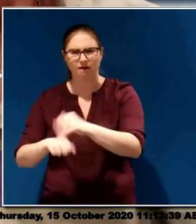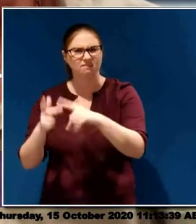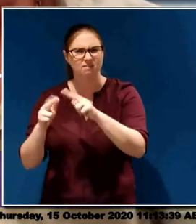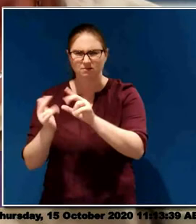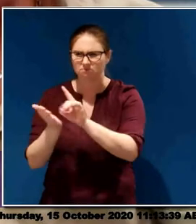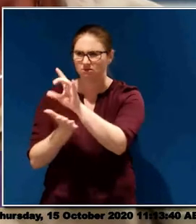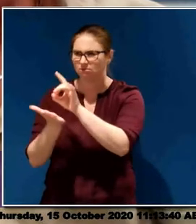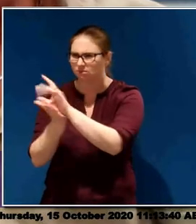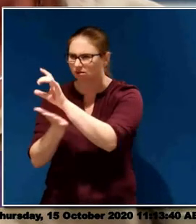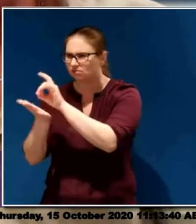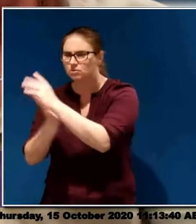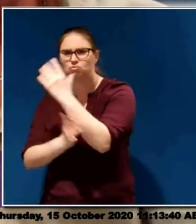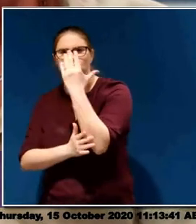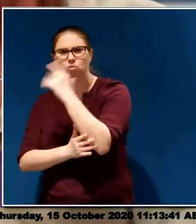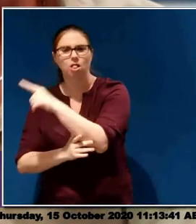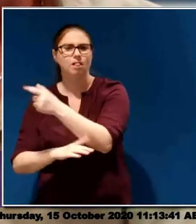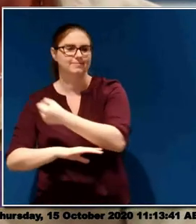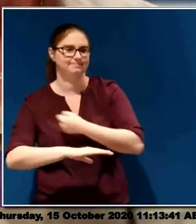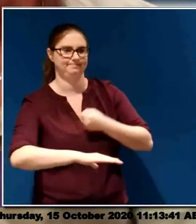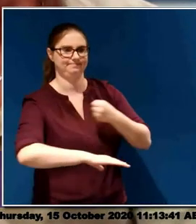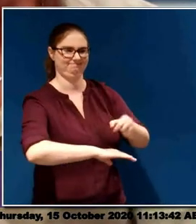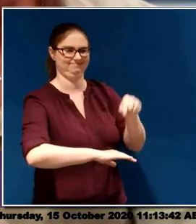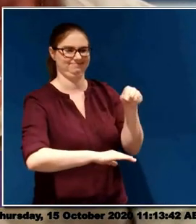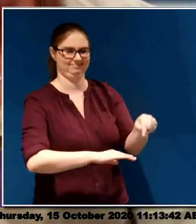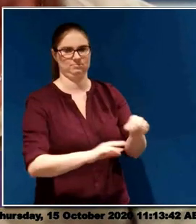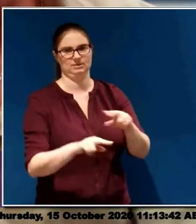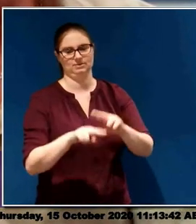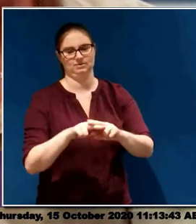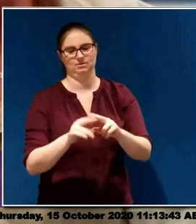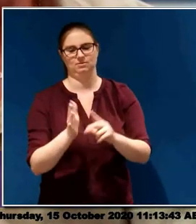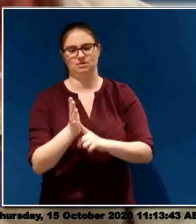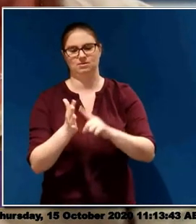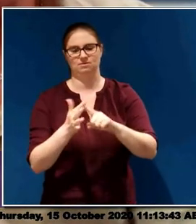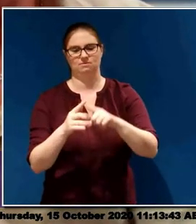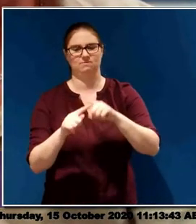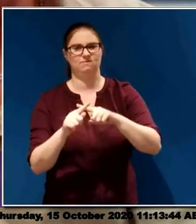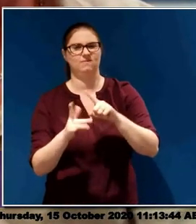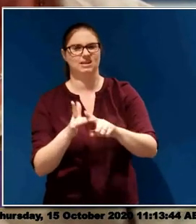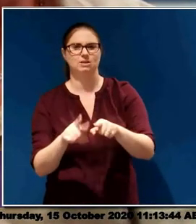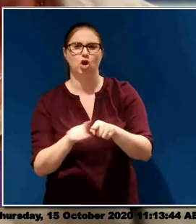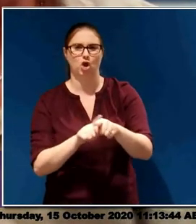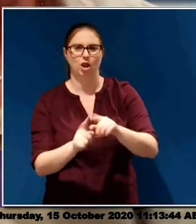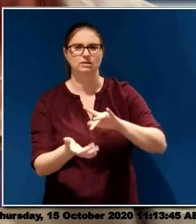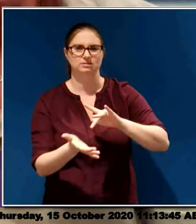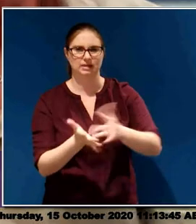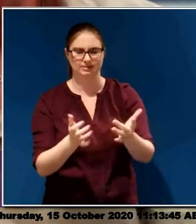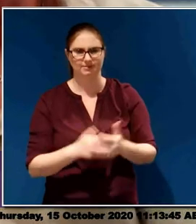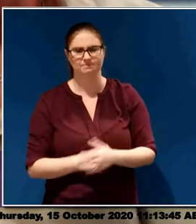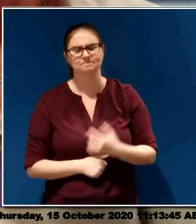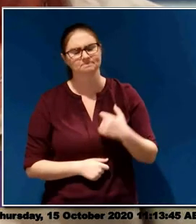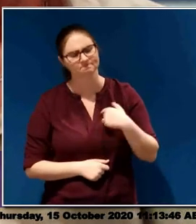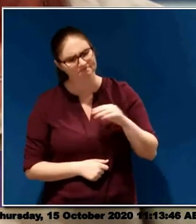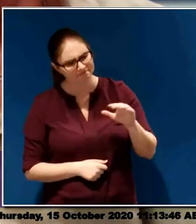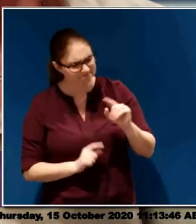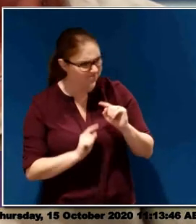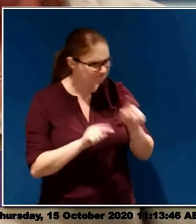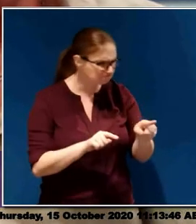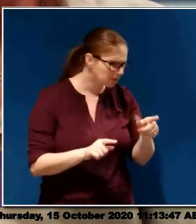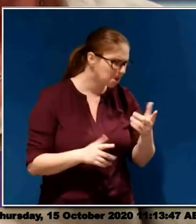And so this is just an opportunity I heard, and I went down there and they actually teach them life skills, they do a bit of education, but it's mainly